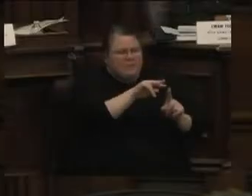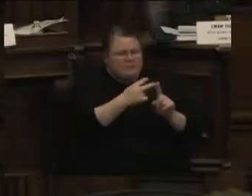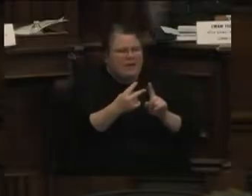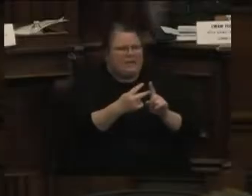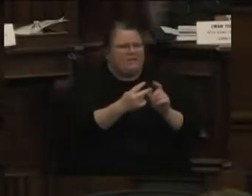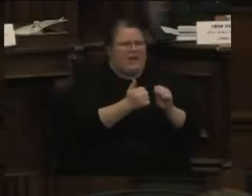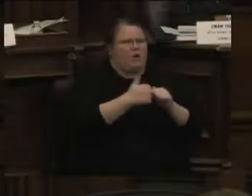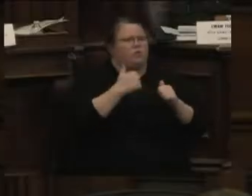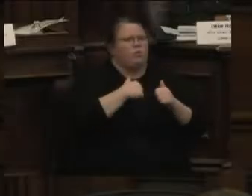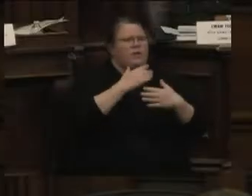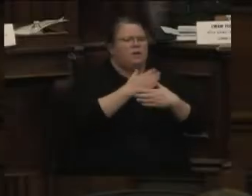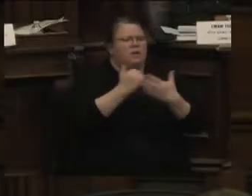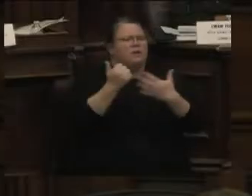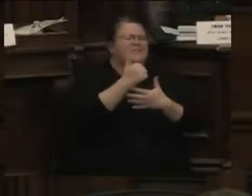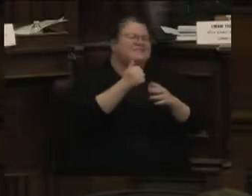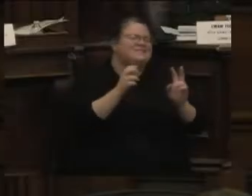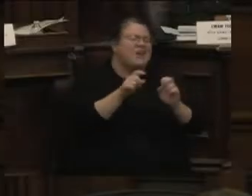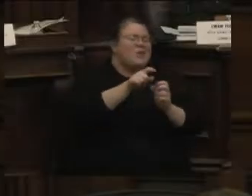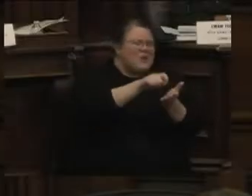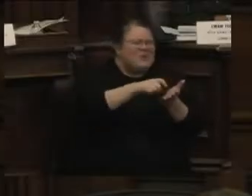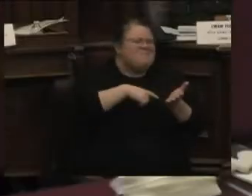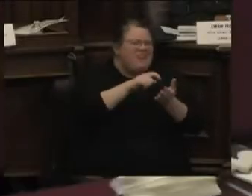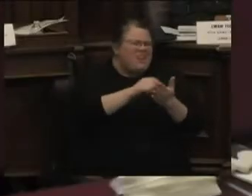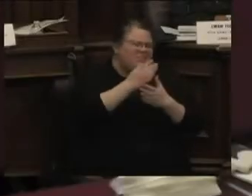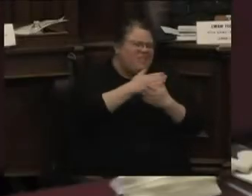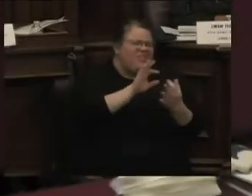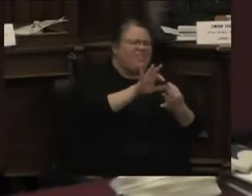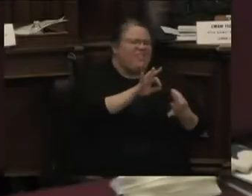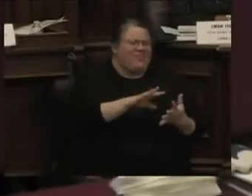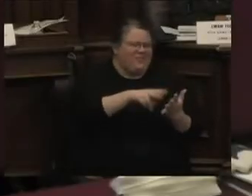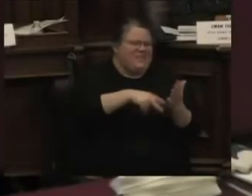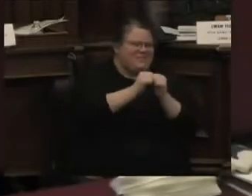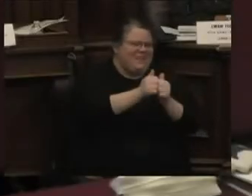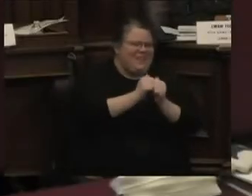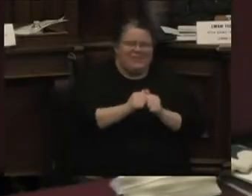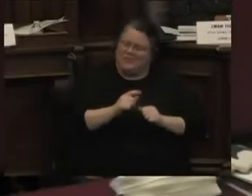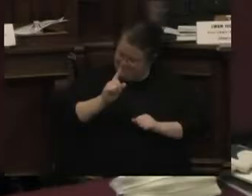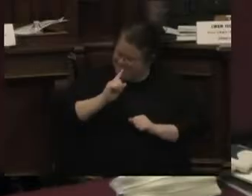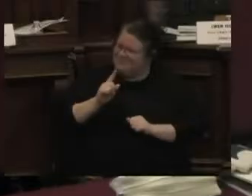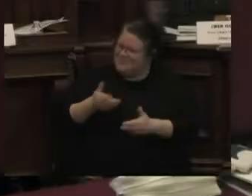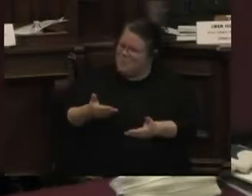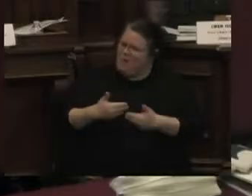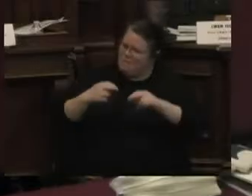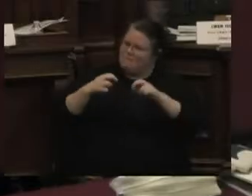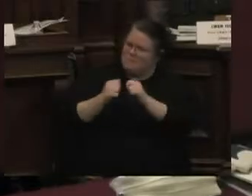and energy. So I'd be really curious to speak more with you about that. Get your perspective on that. Absolutely.